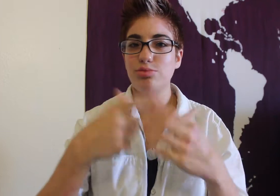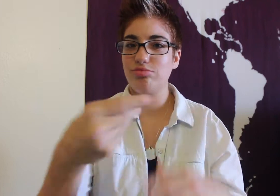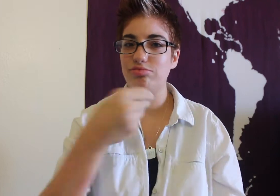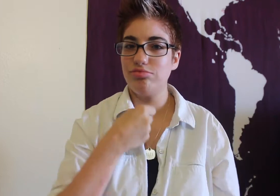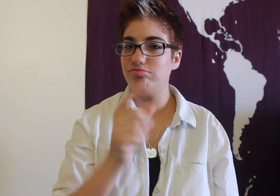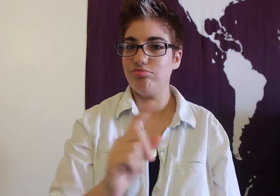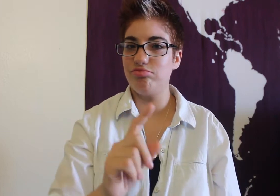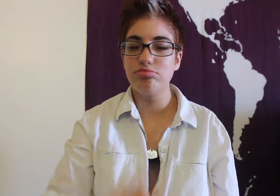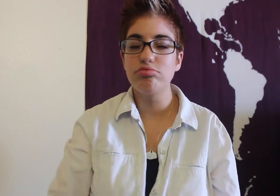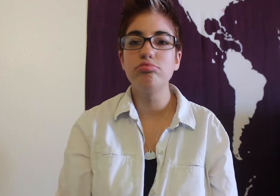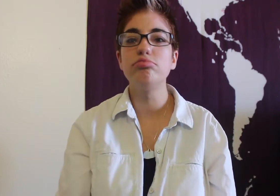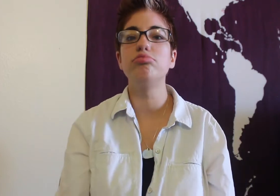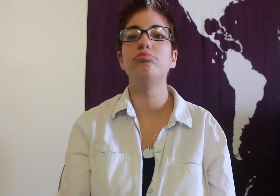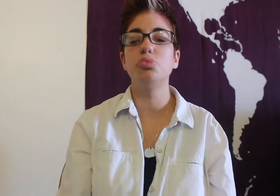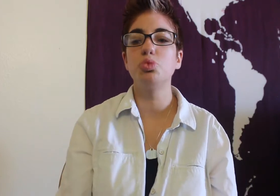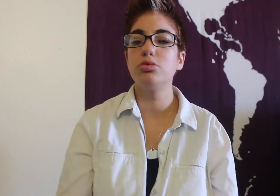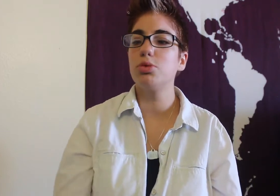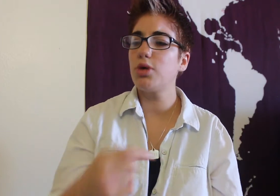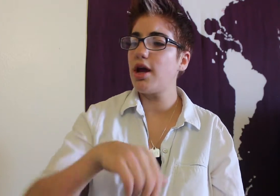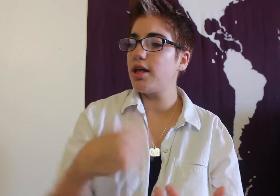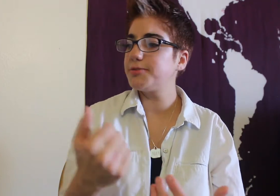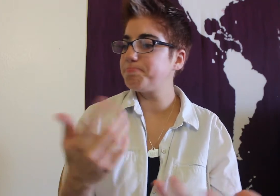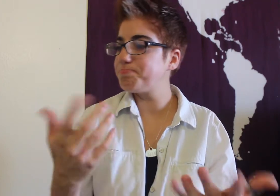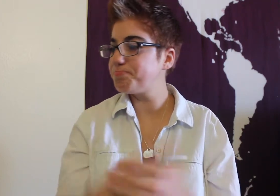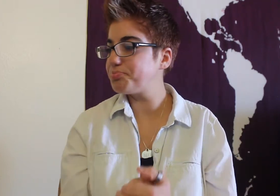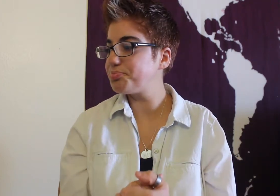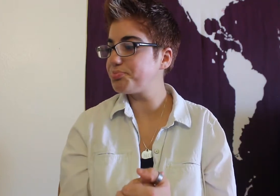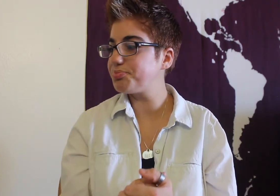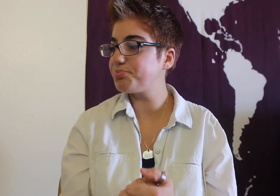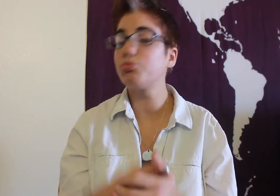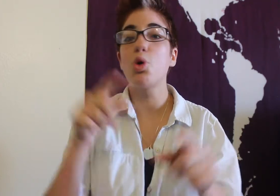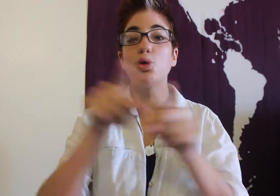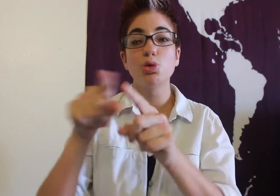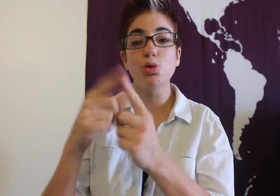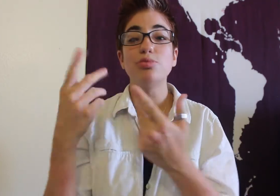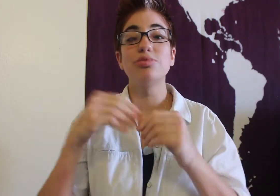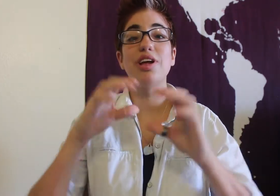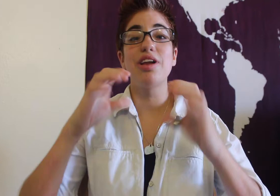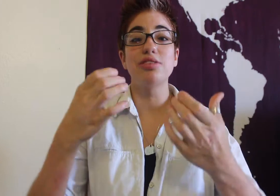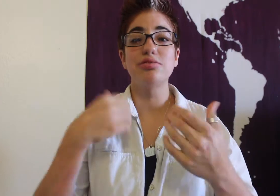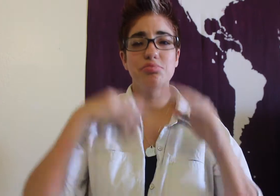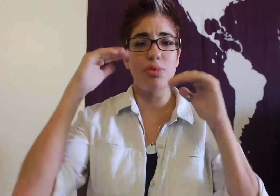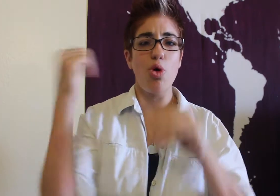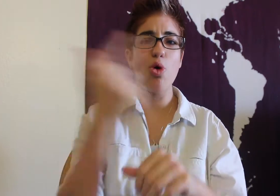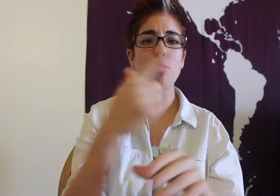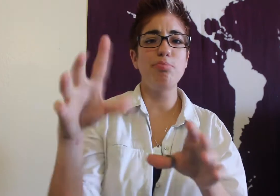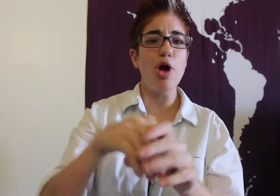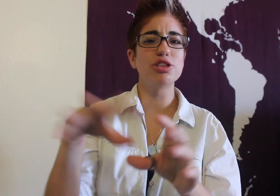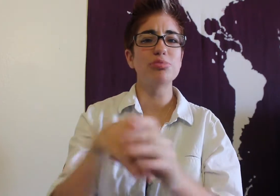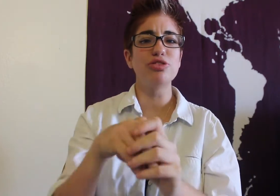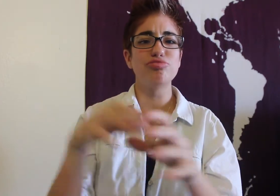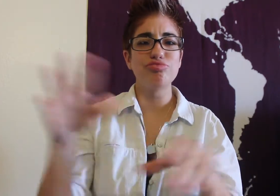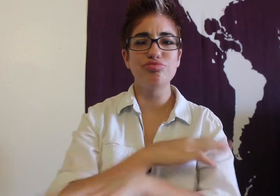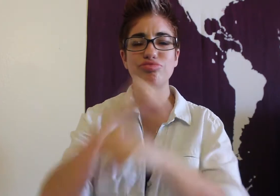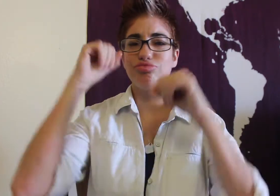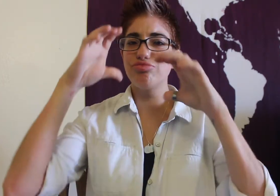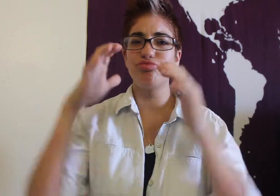until the next class in order to have the assignment credited fully. What else? Hmm…oh yeah! Lastly, I expect full participation from all of you during the class.